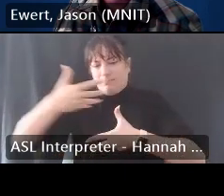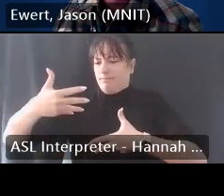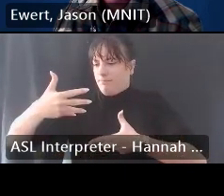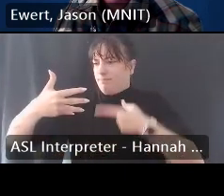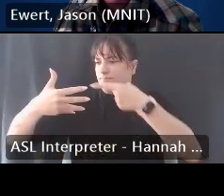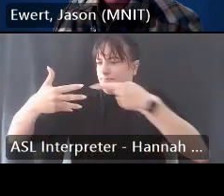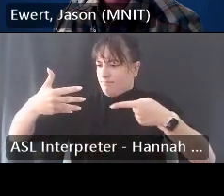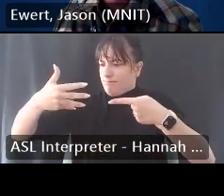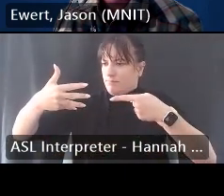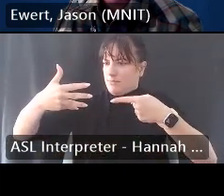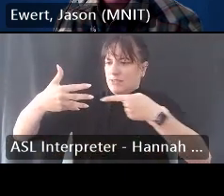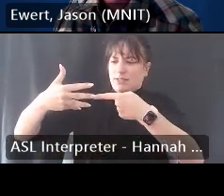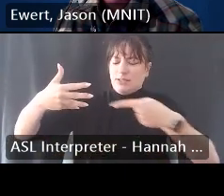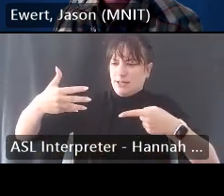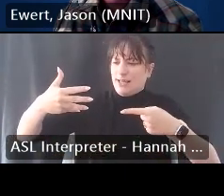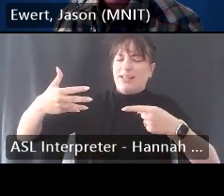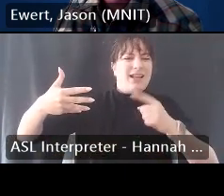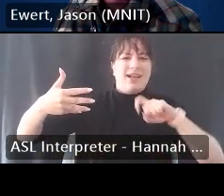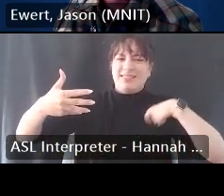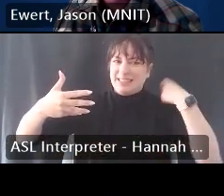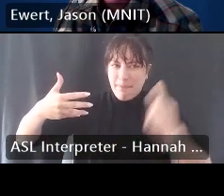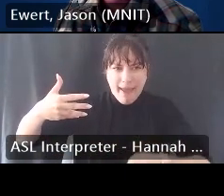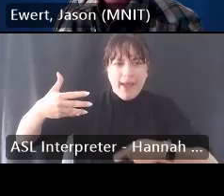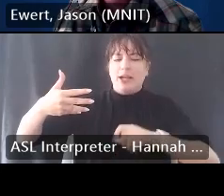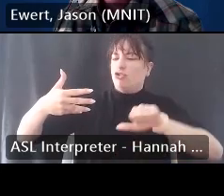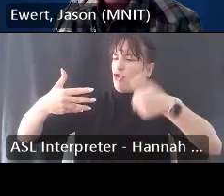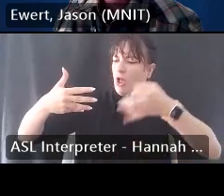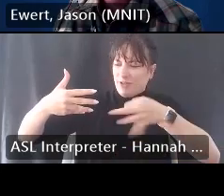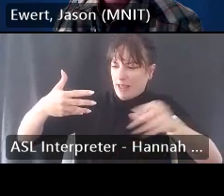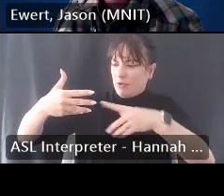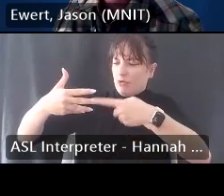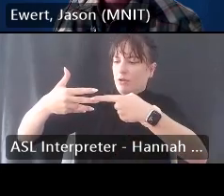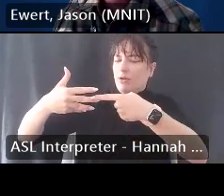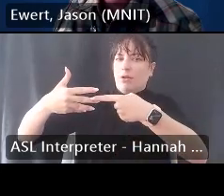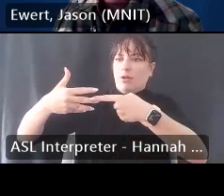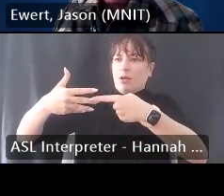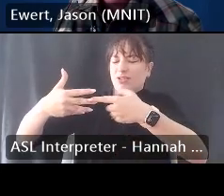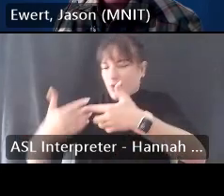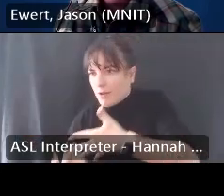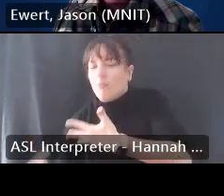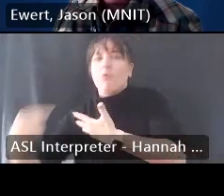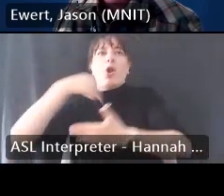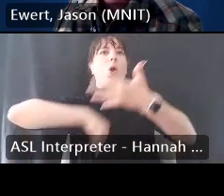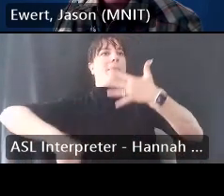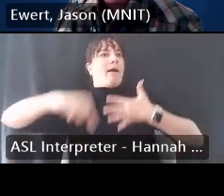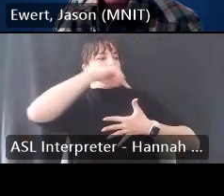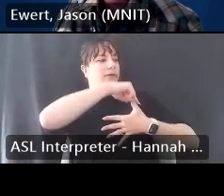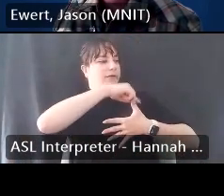That's the language block. So I'm going to go back up to the top.